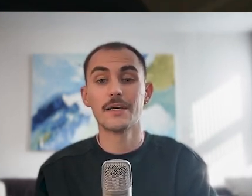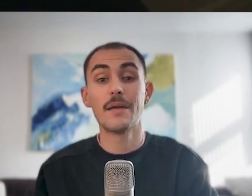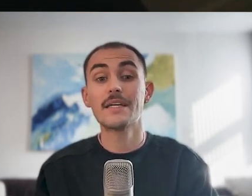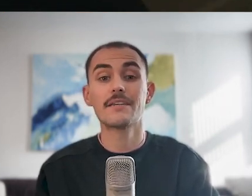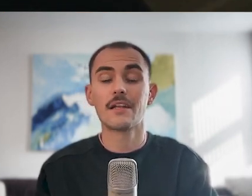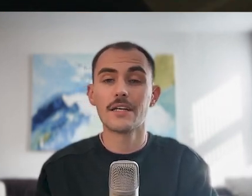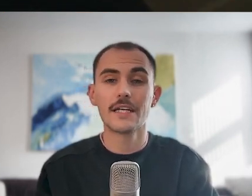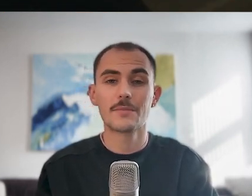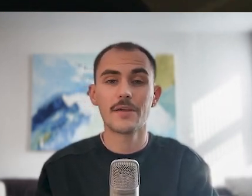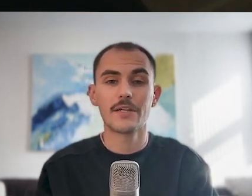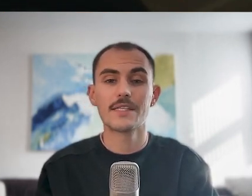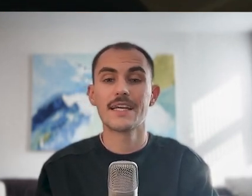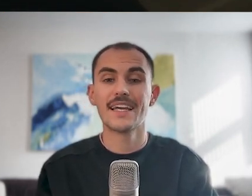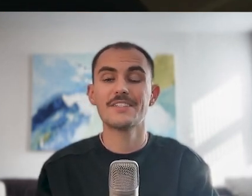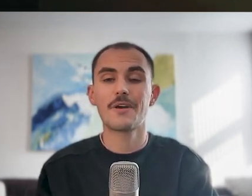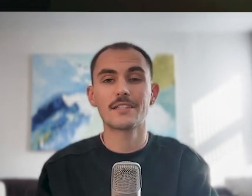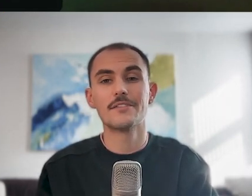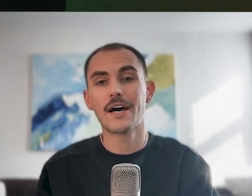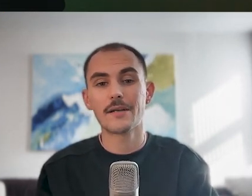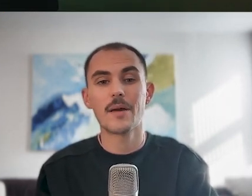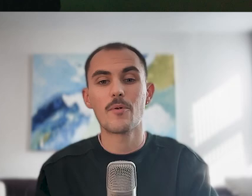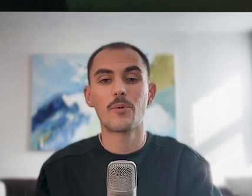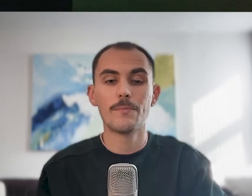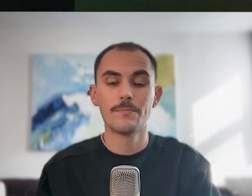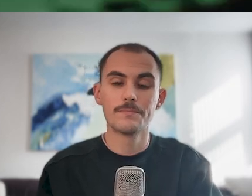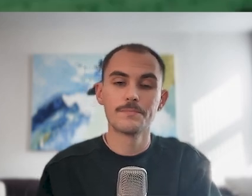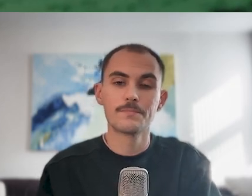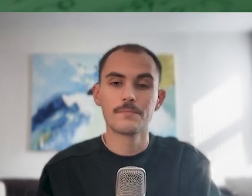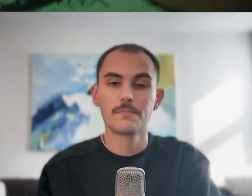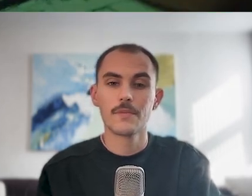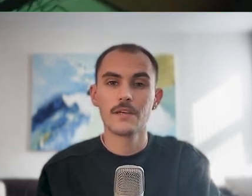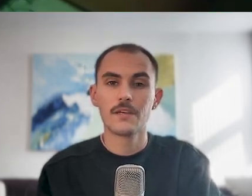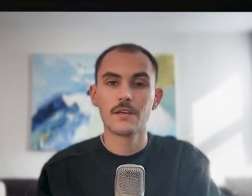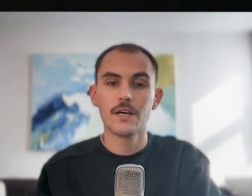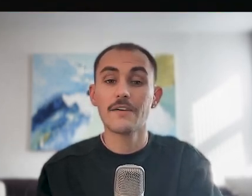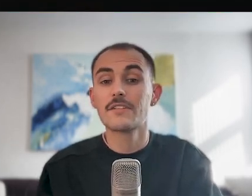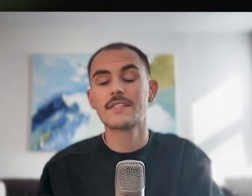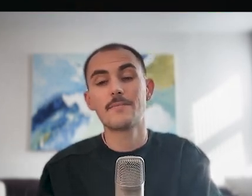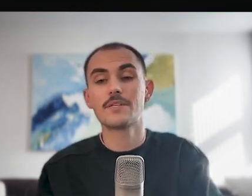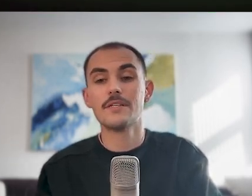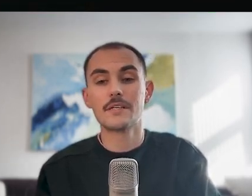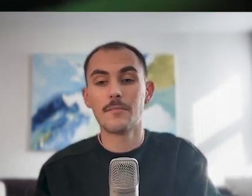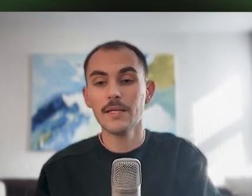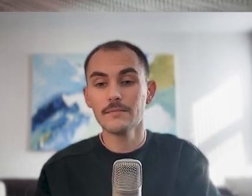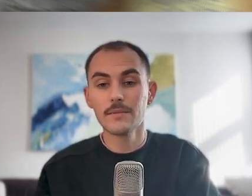making the learning experience interactive and memorable. After this episode is complete,